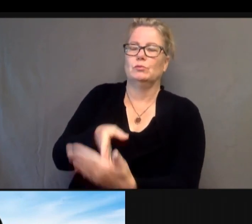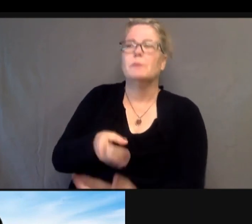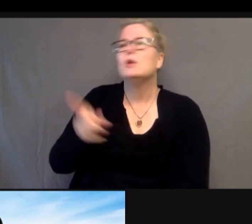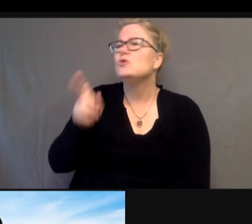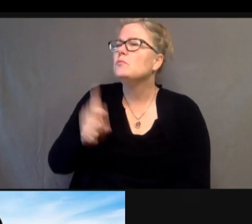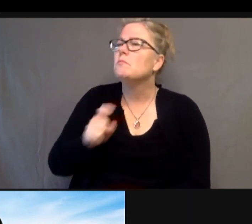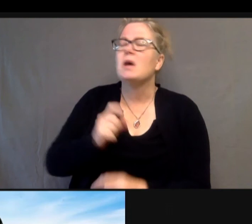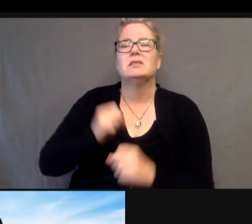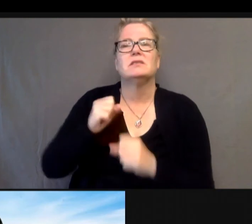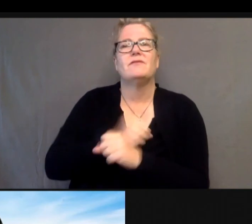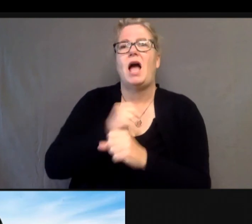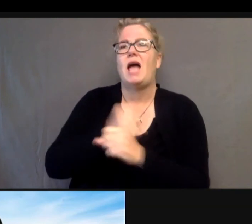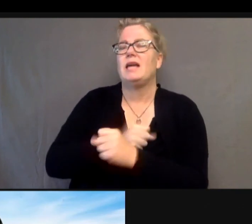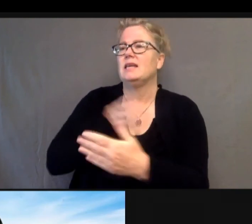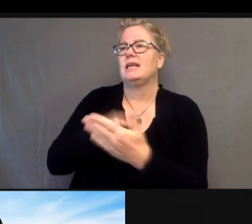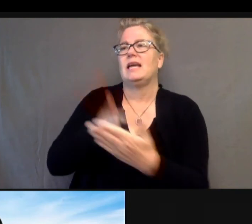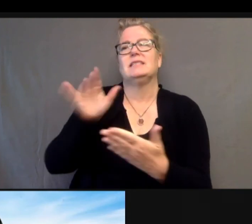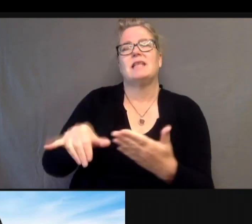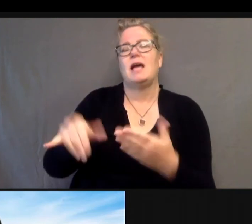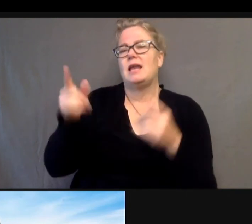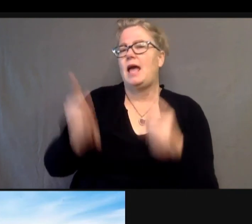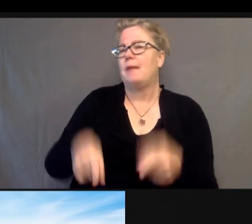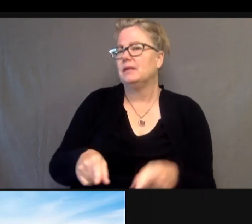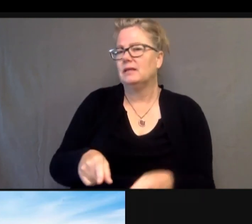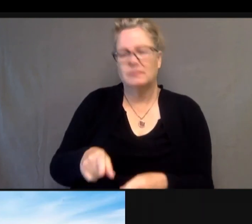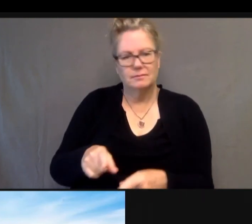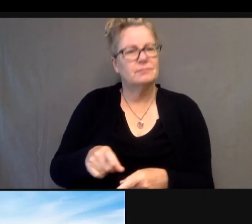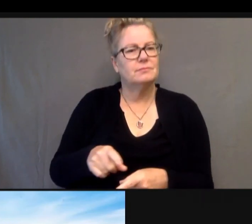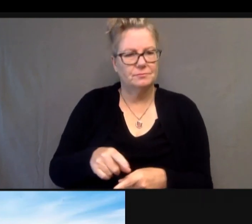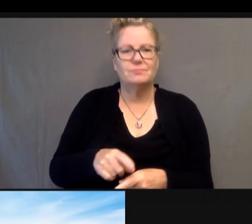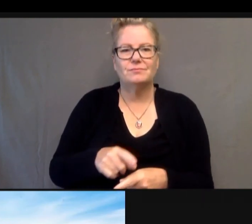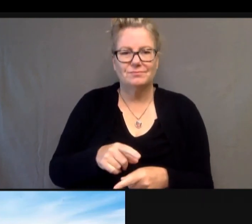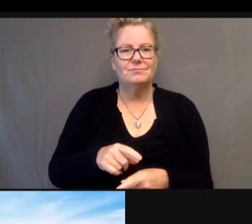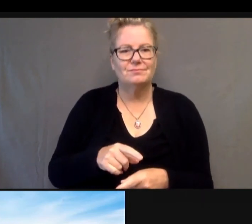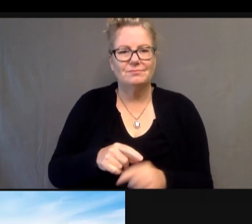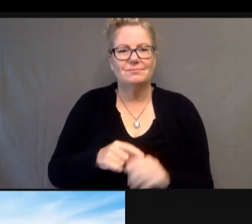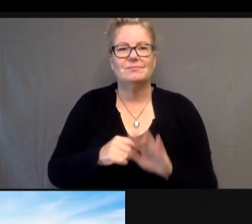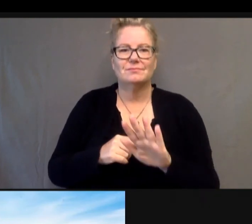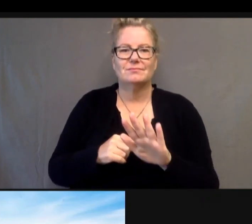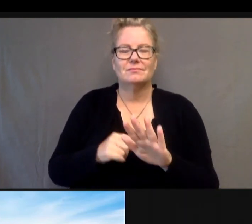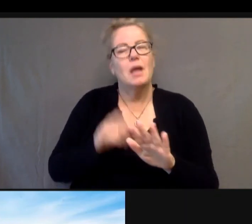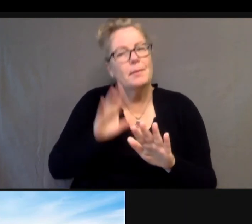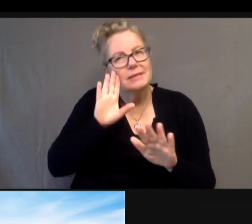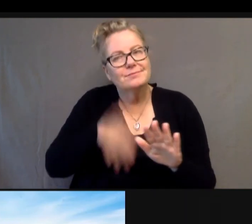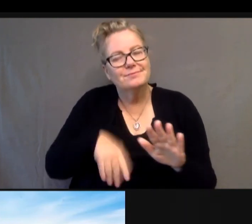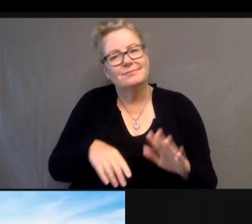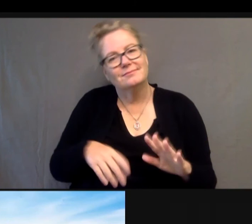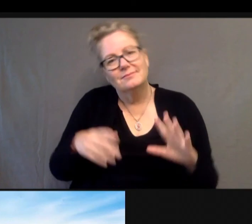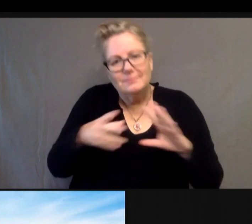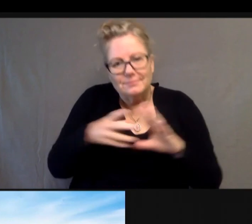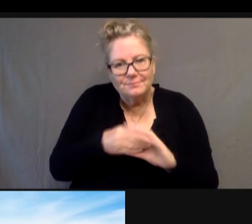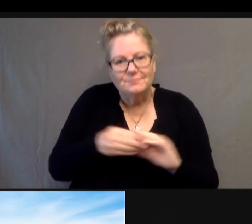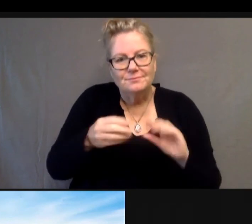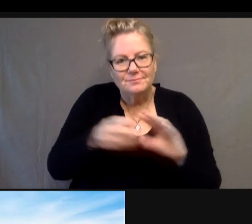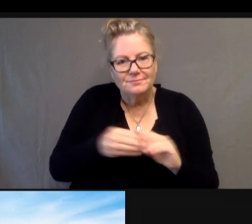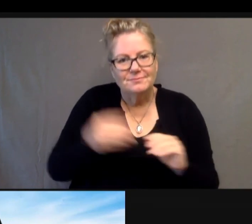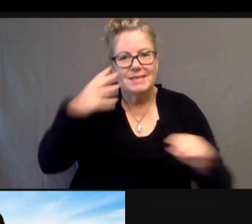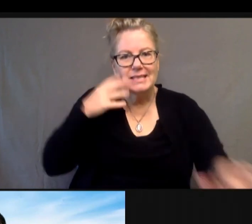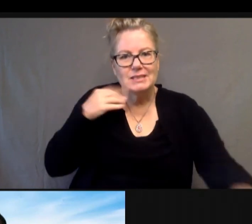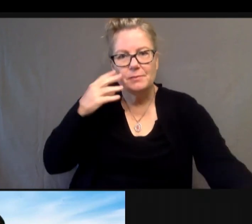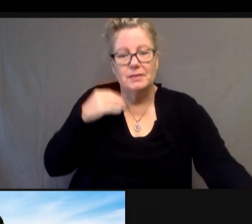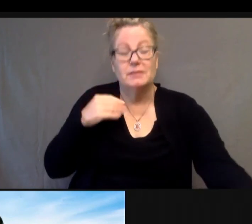that because when and this is anecdotal experience, but from what I've seen, especially in the